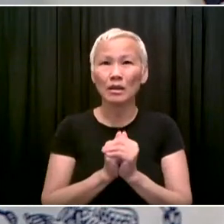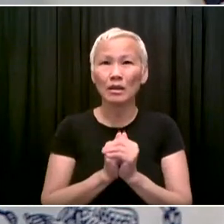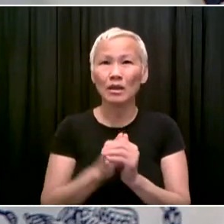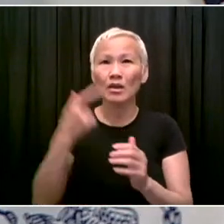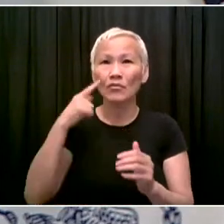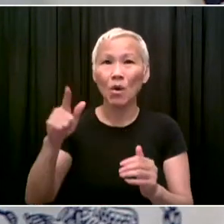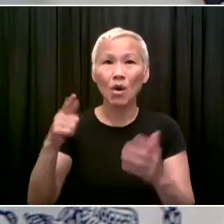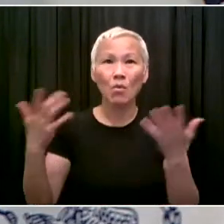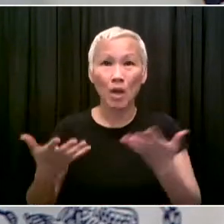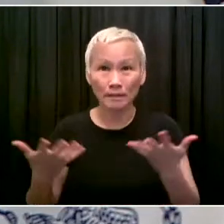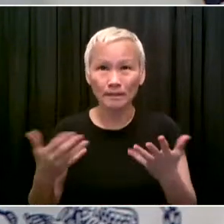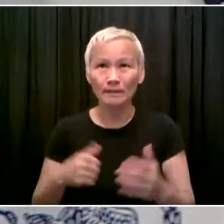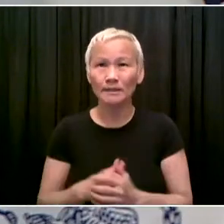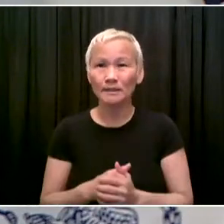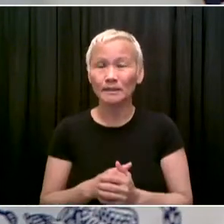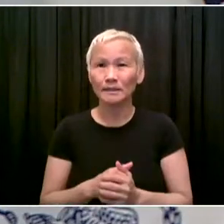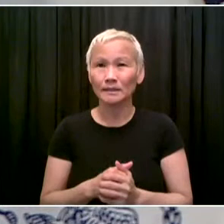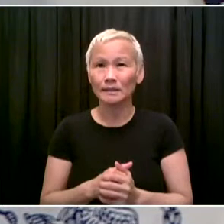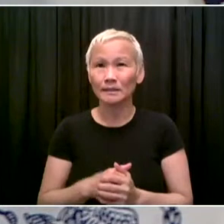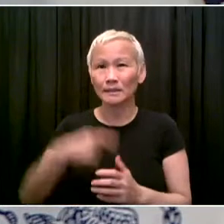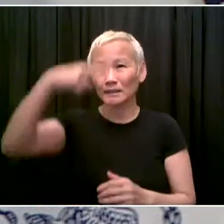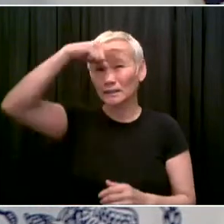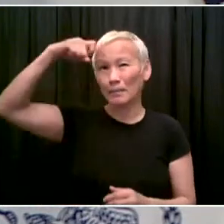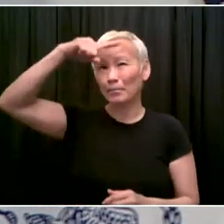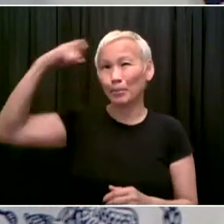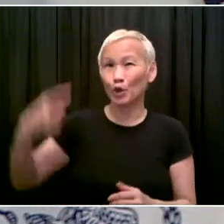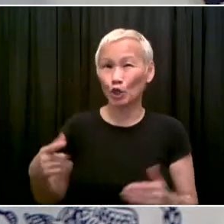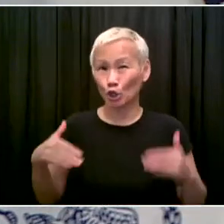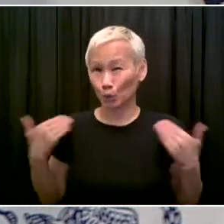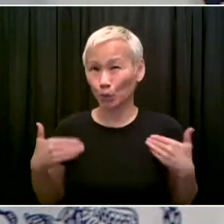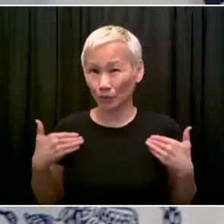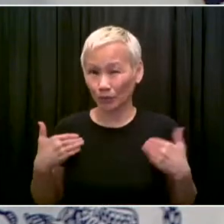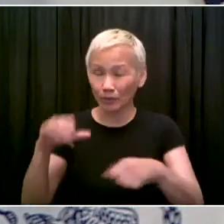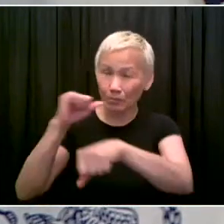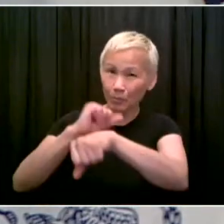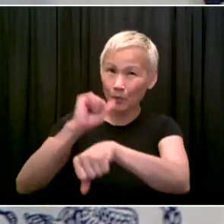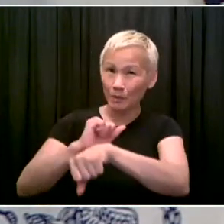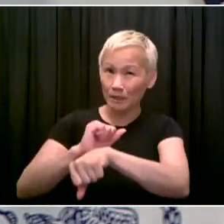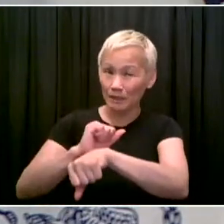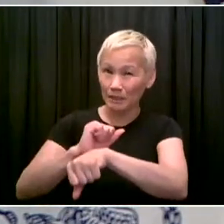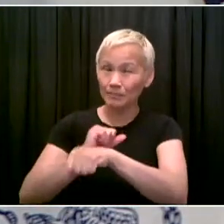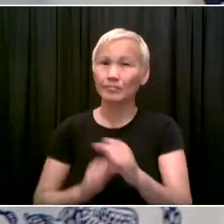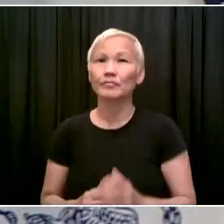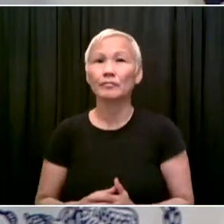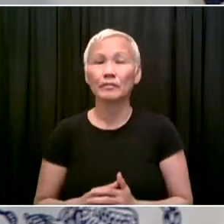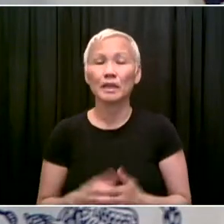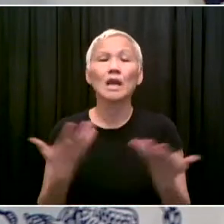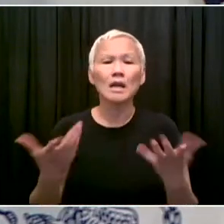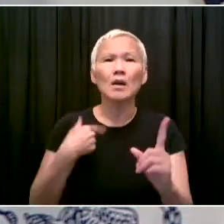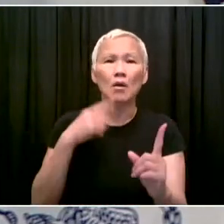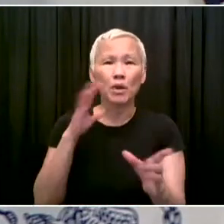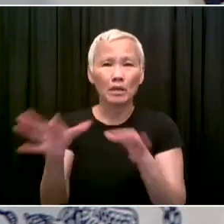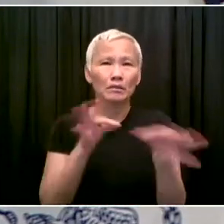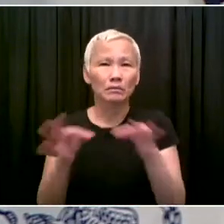MAKE A BIG DIFFERENCE THIS SUMMER AND BEYOND. ALSO CONGRATULATIONS BECAUSE OF THE NEXT THING I'M GOING TO TALK